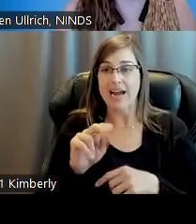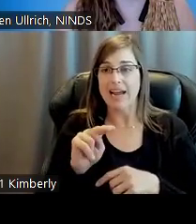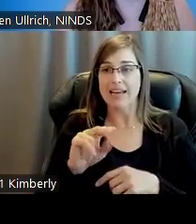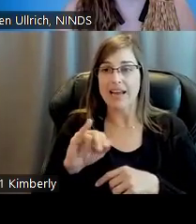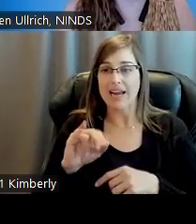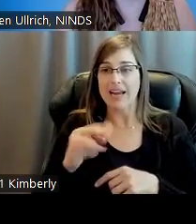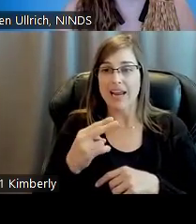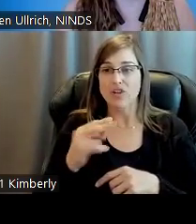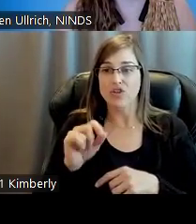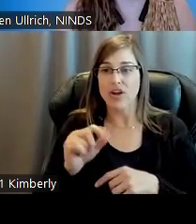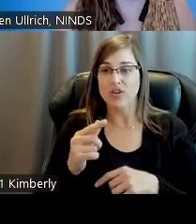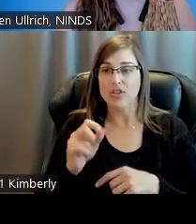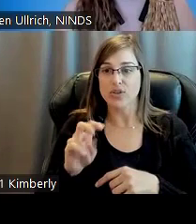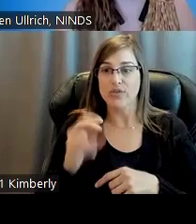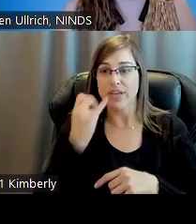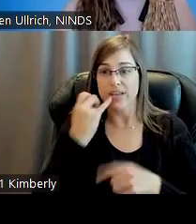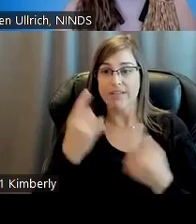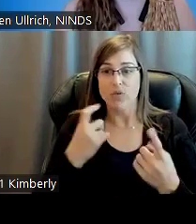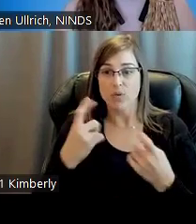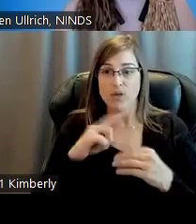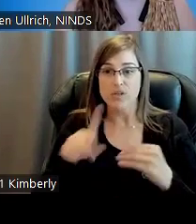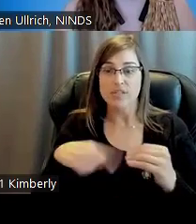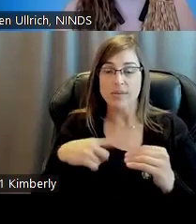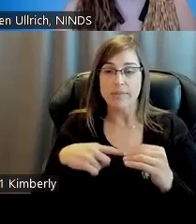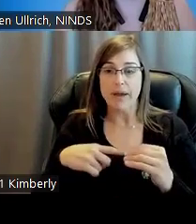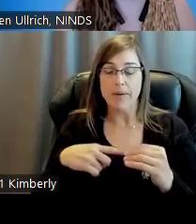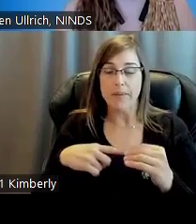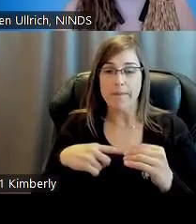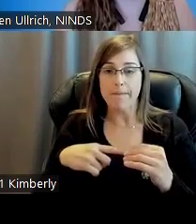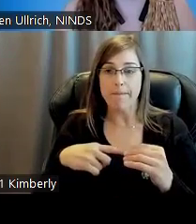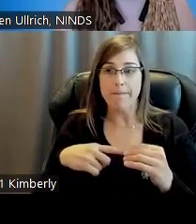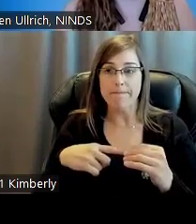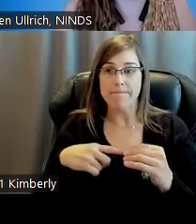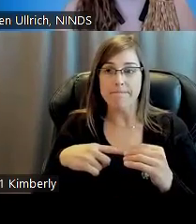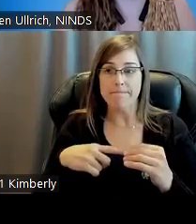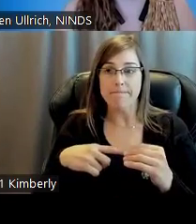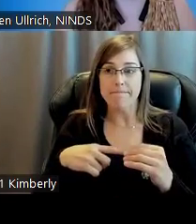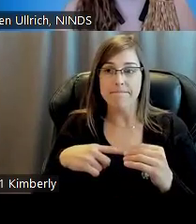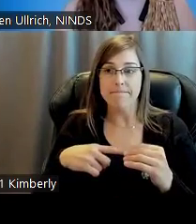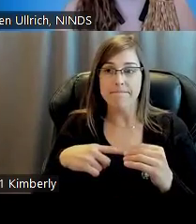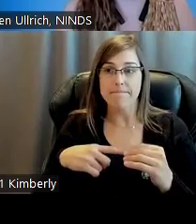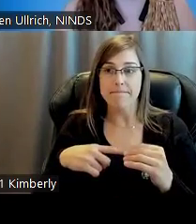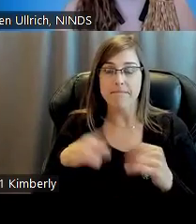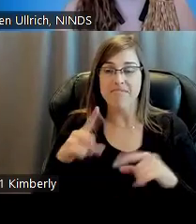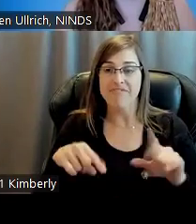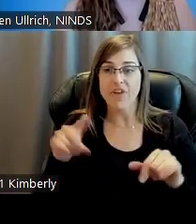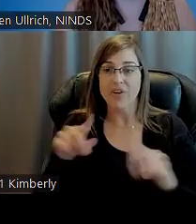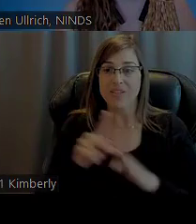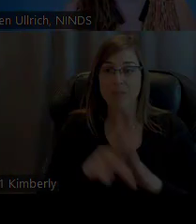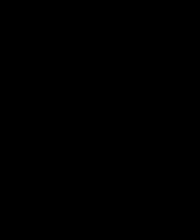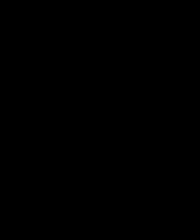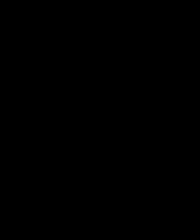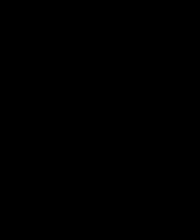if you have some questions on various policies, related training.